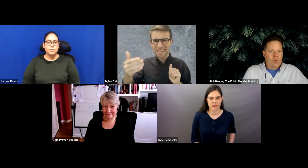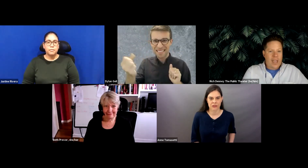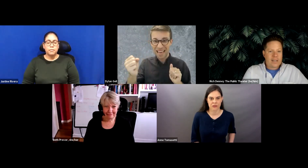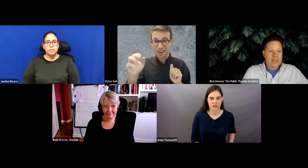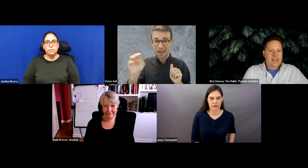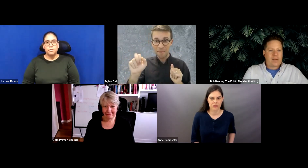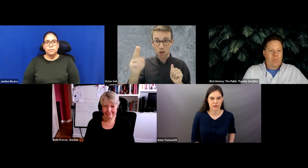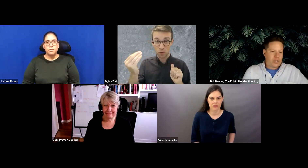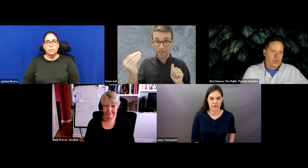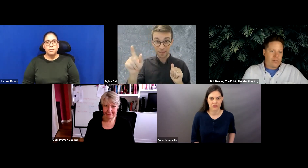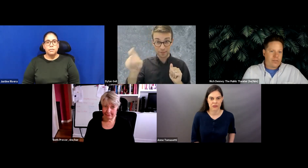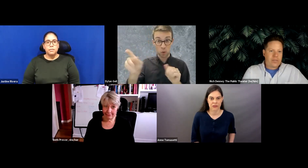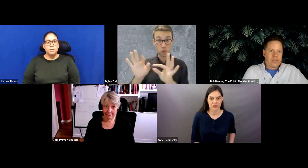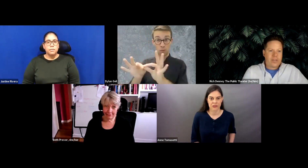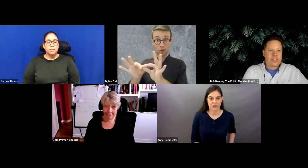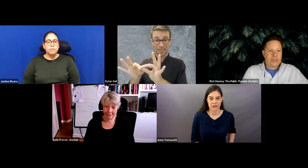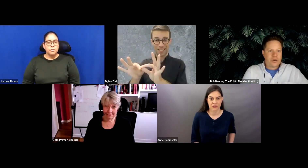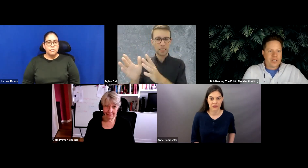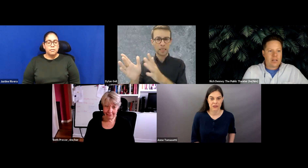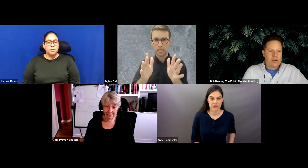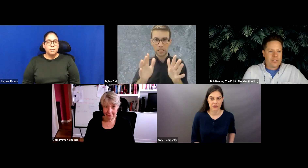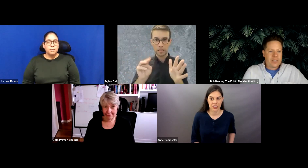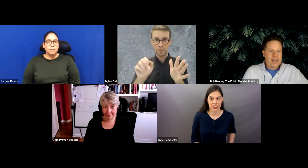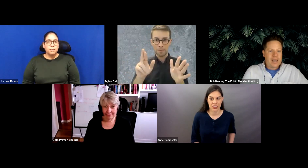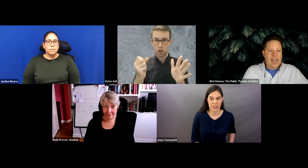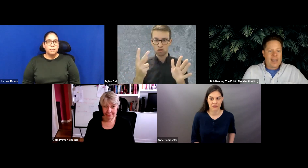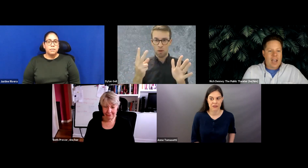when March 12, the theaters in New York City closed and